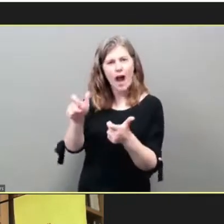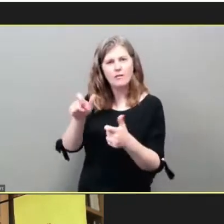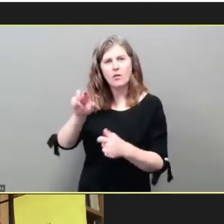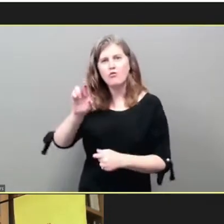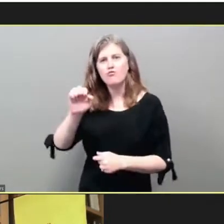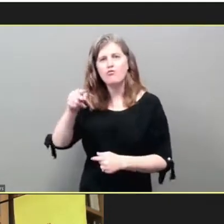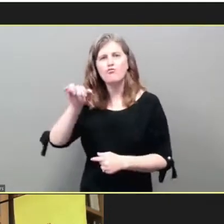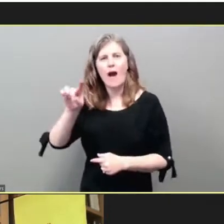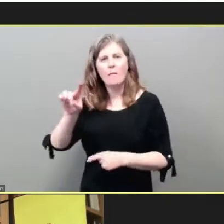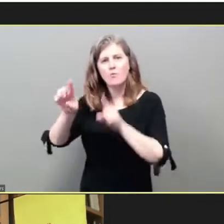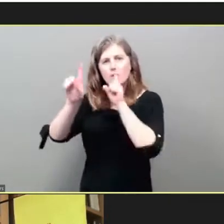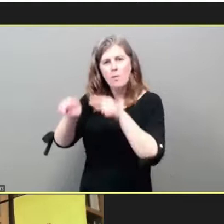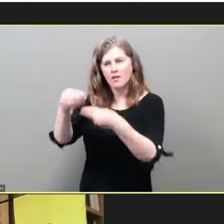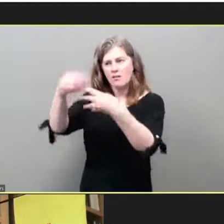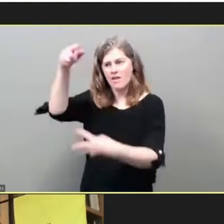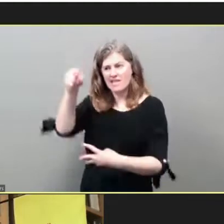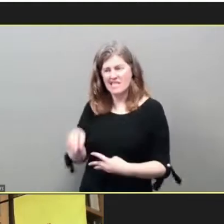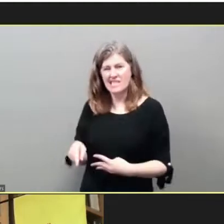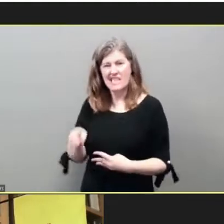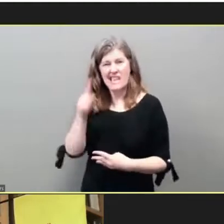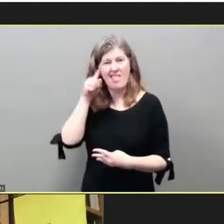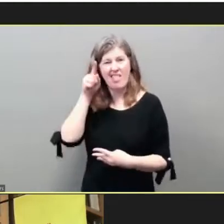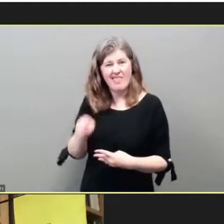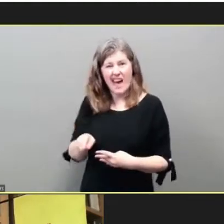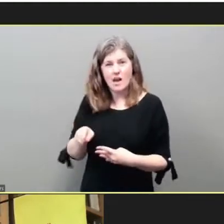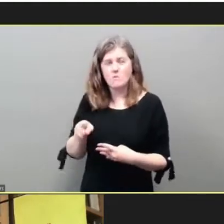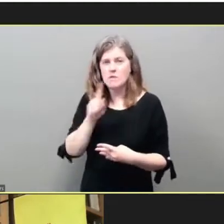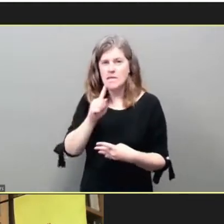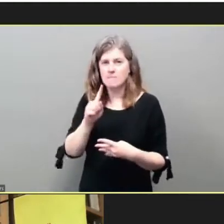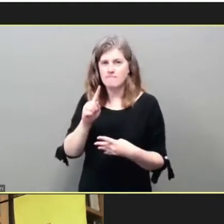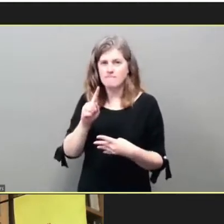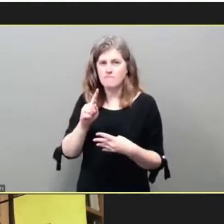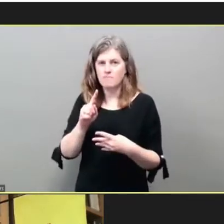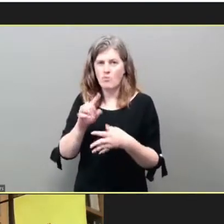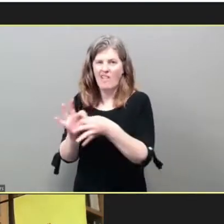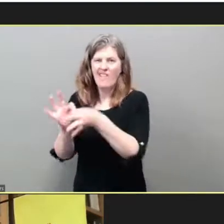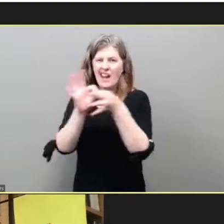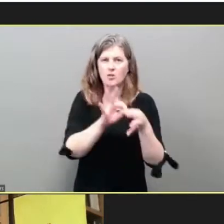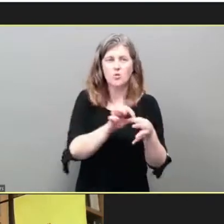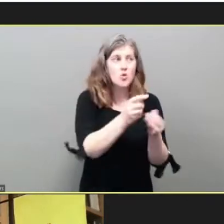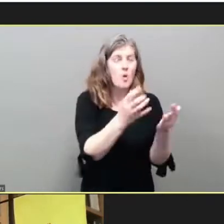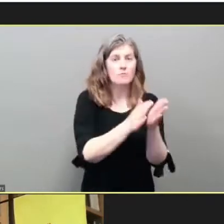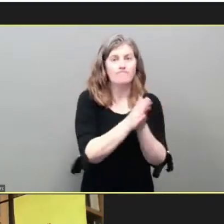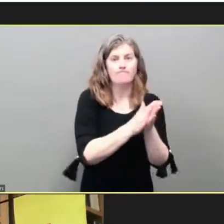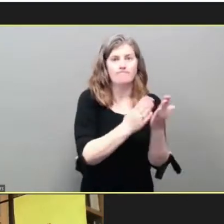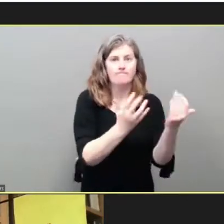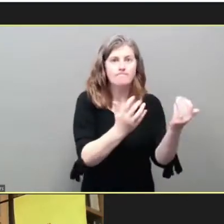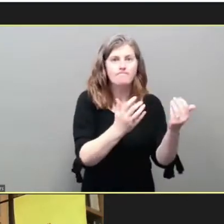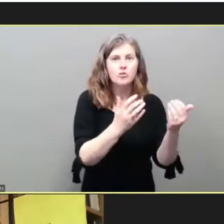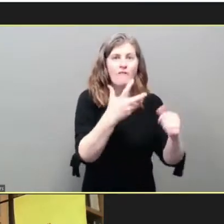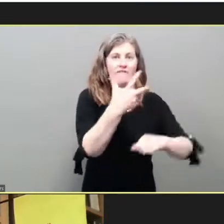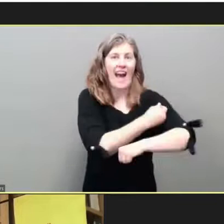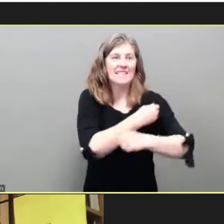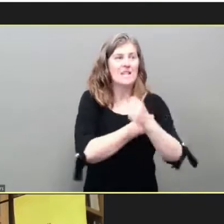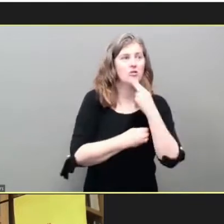desire to get these 12 to 15 year olds vaccinated as soon as, uh, as soon as that's a possibility,